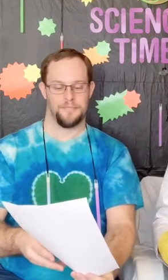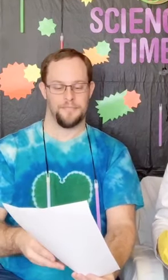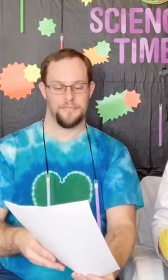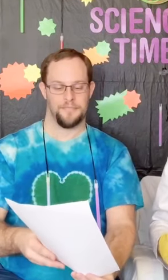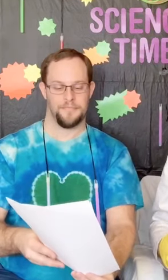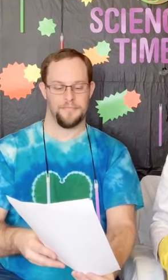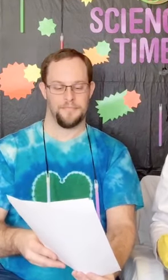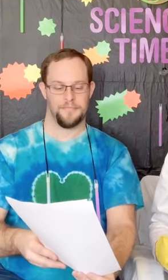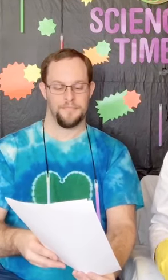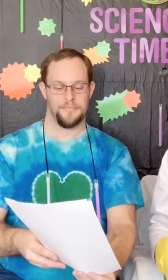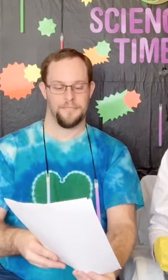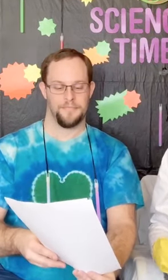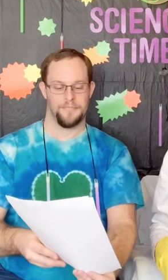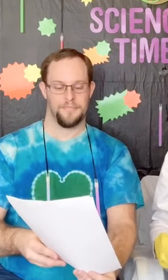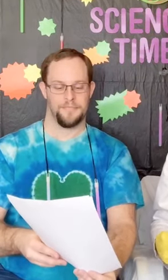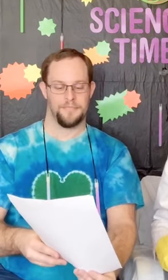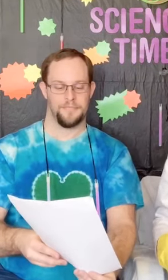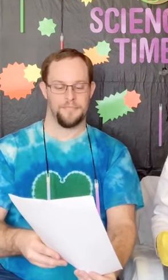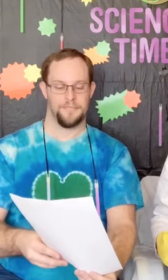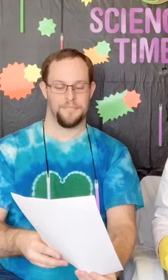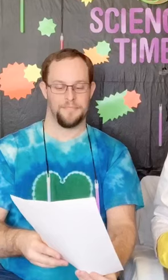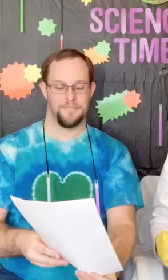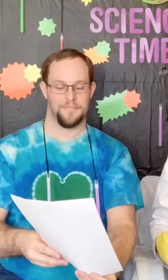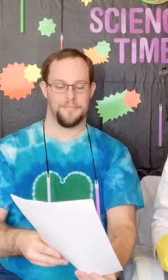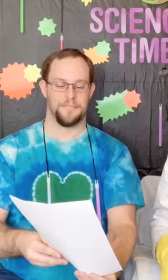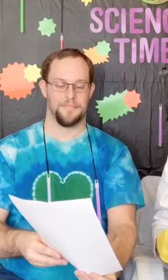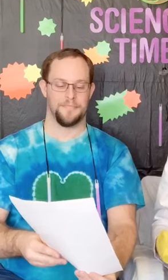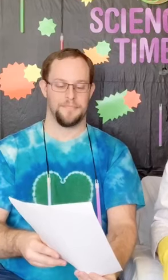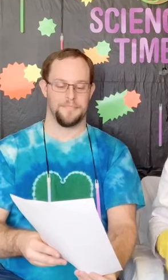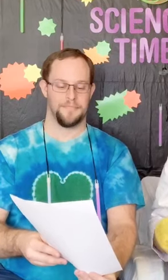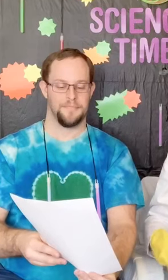I'd given her a cold and traveled halfway around the world!